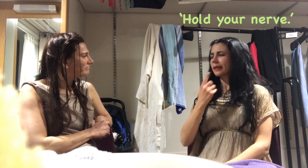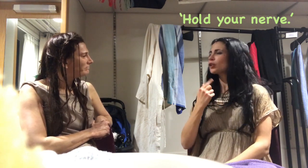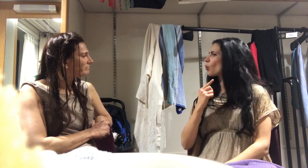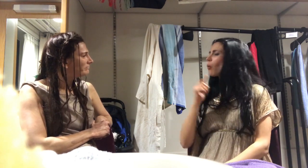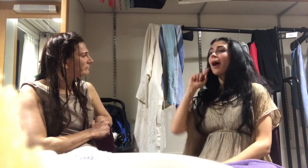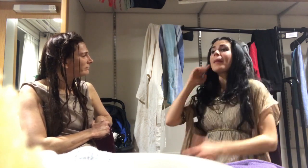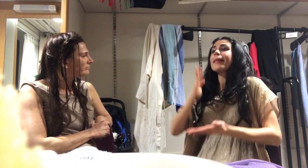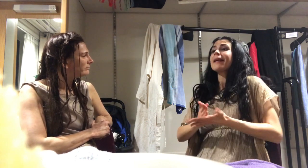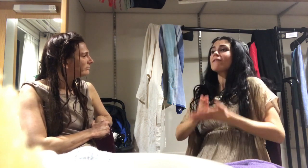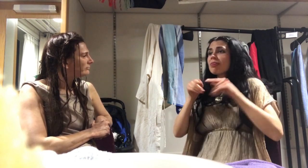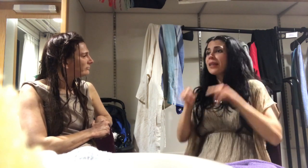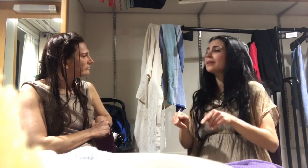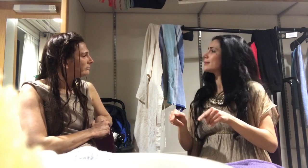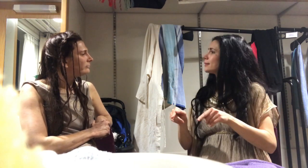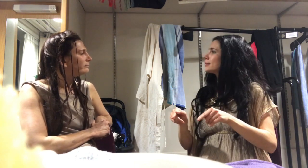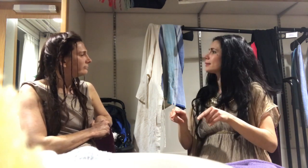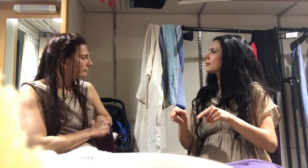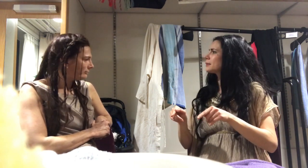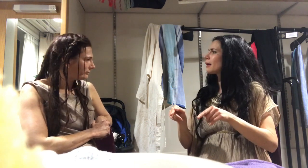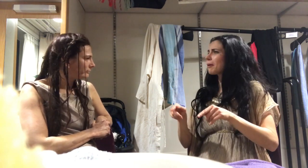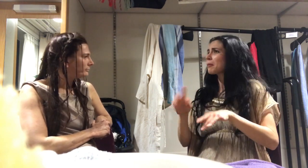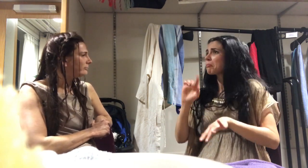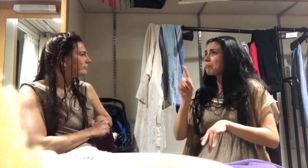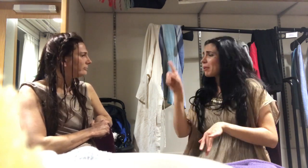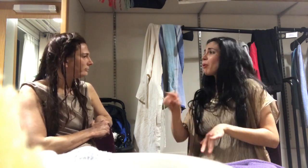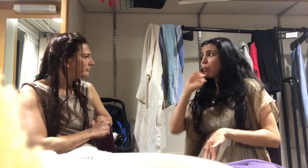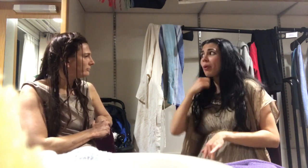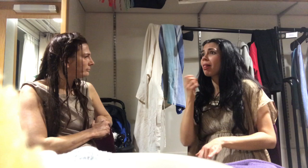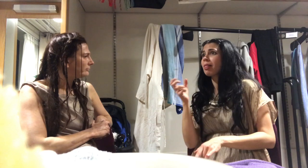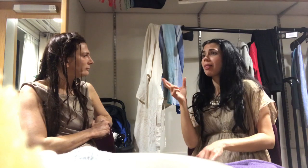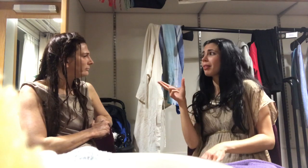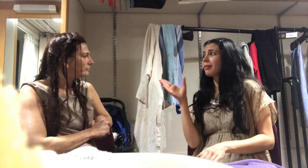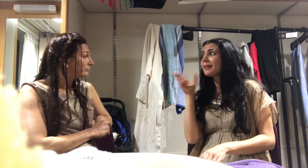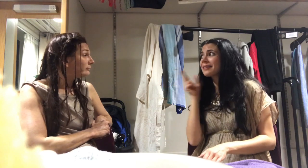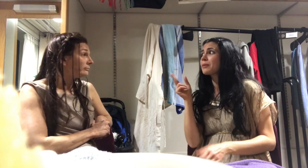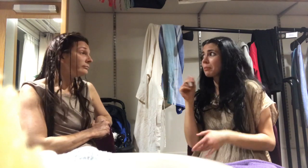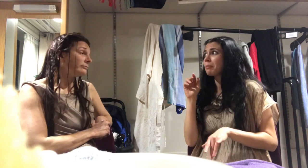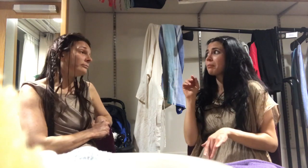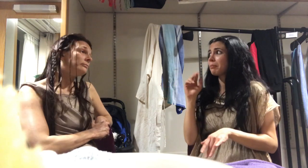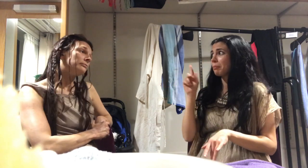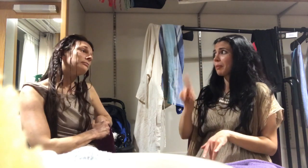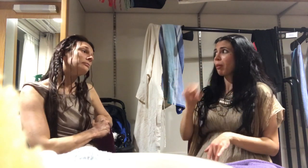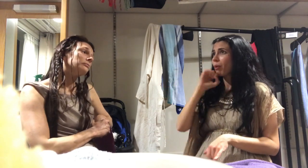And say, 'no I believe this'. And people WILL listen!